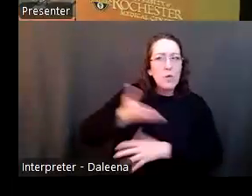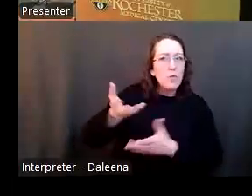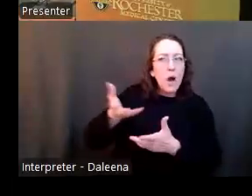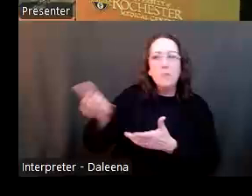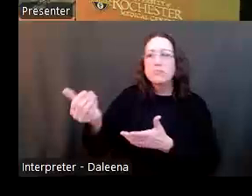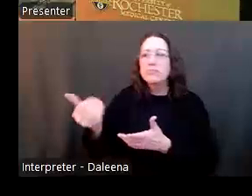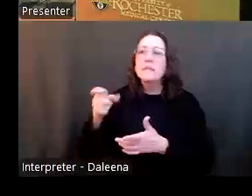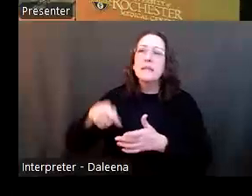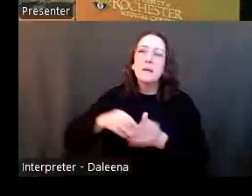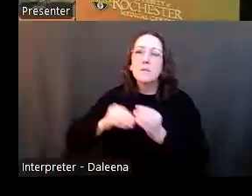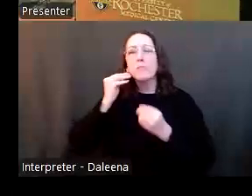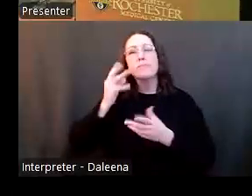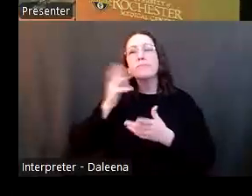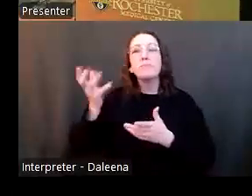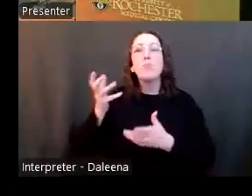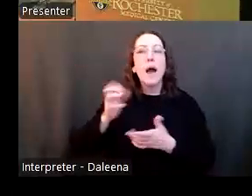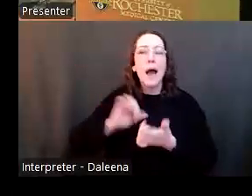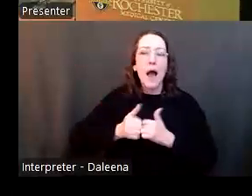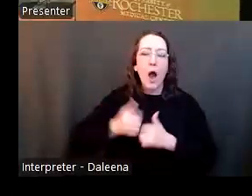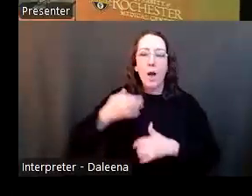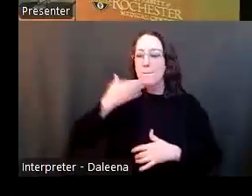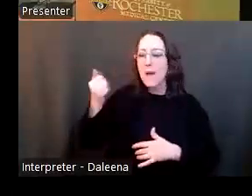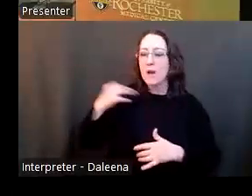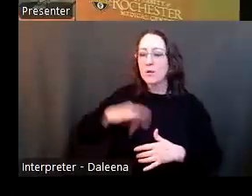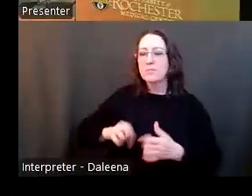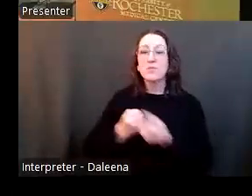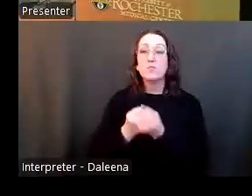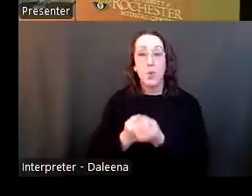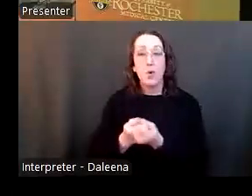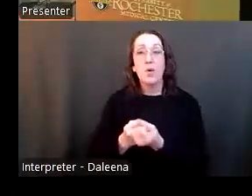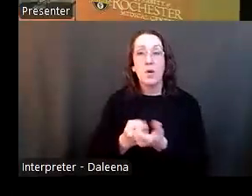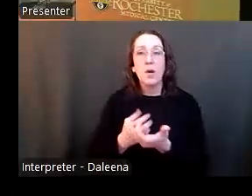information on how could we have better supported you and we've heard really great feedback in the